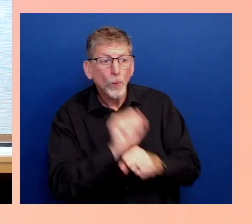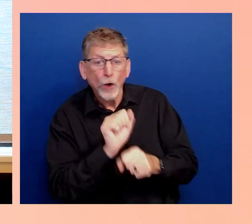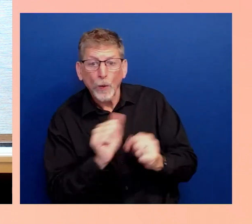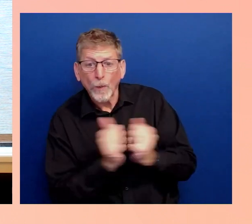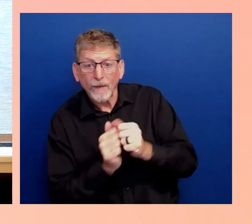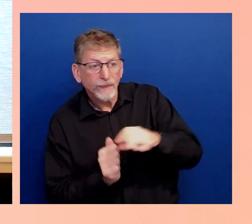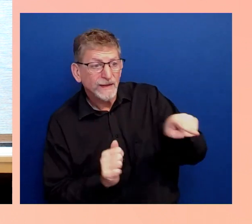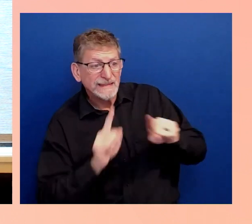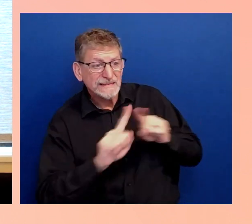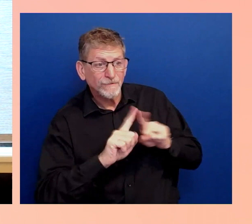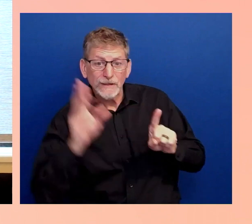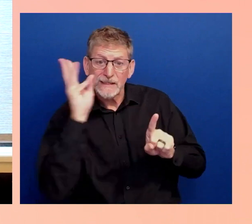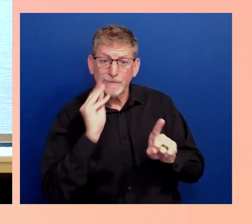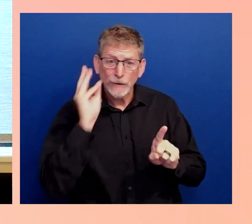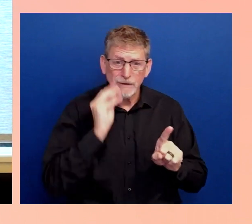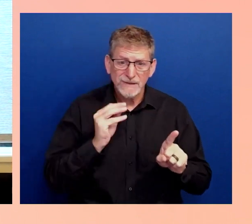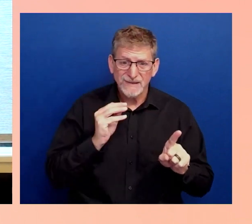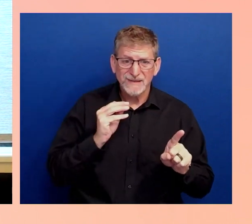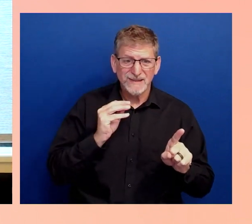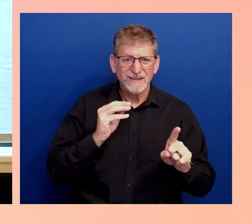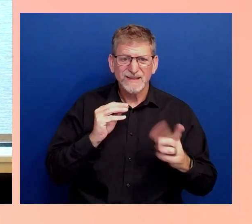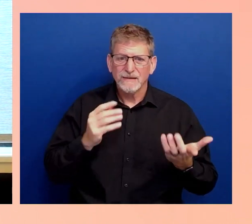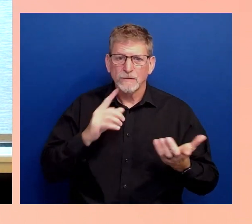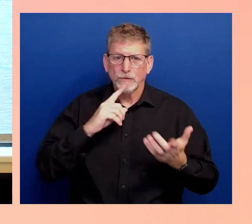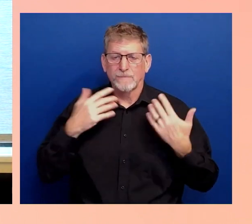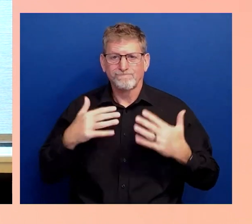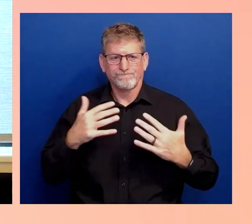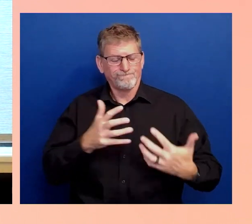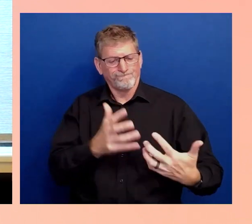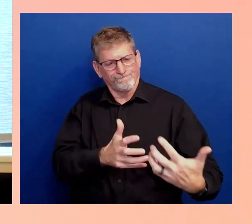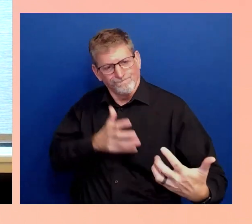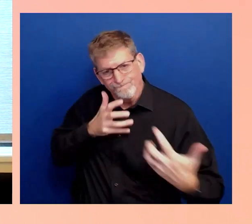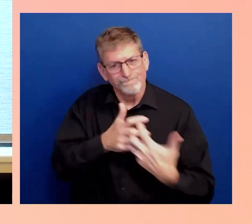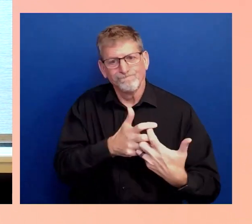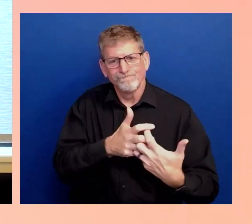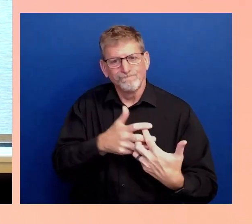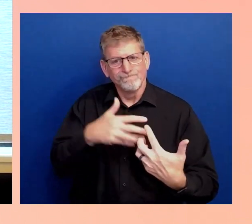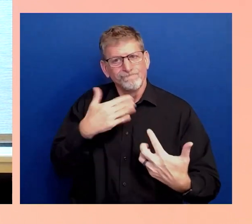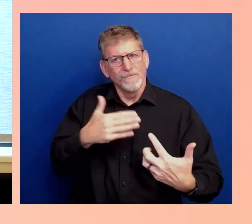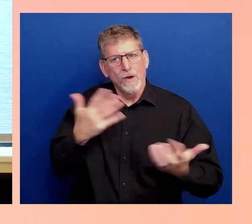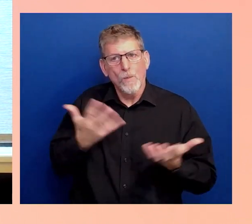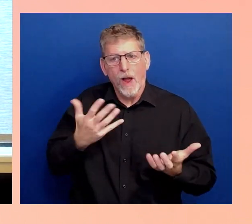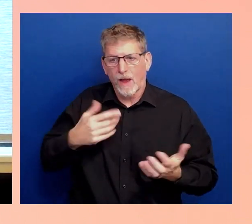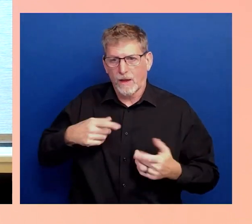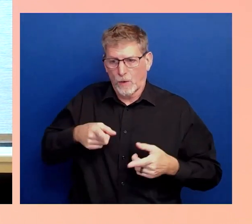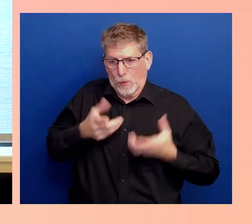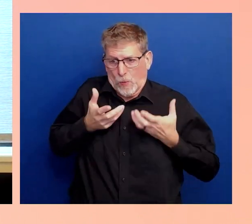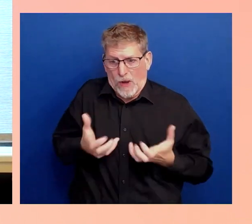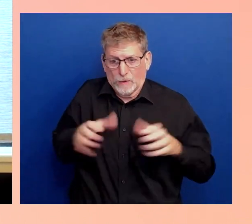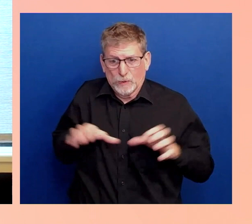something that really is suited for what it is that you want to do. Taking into account that the